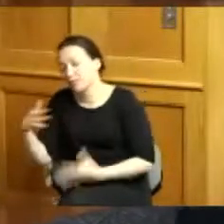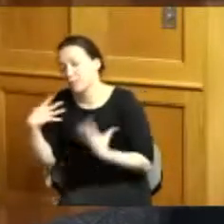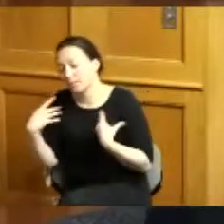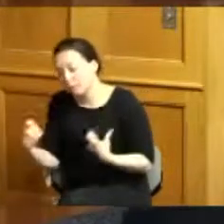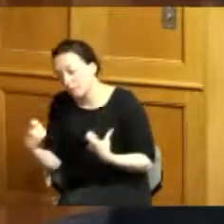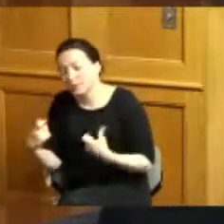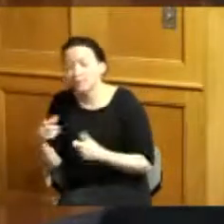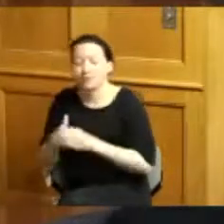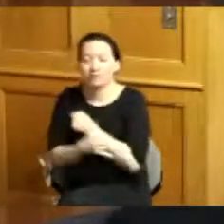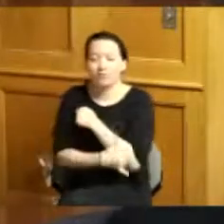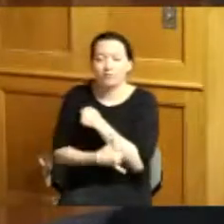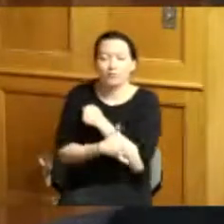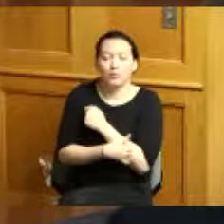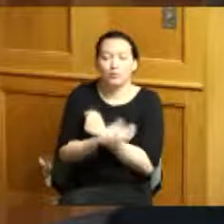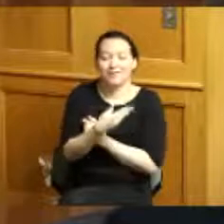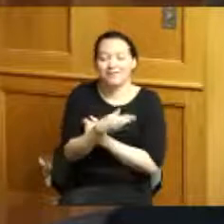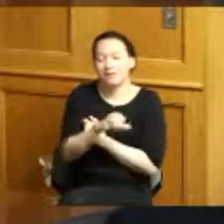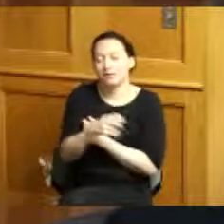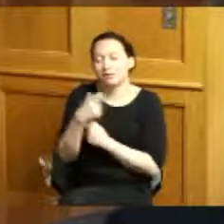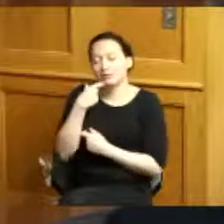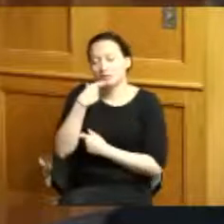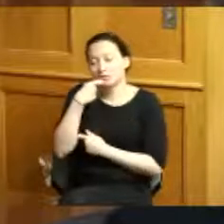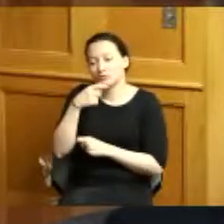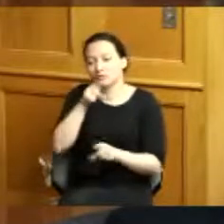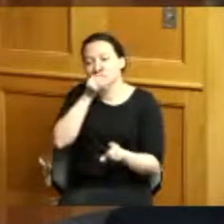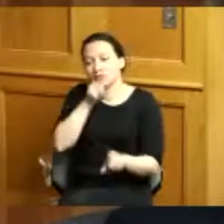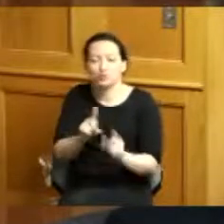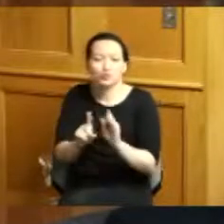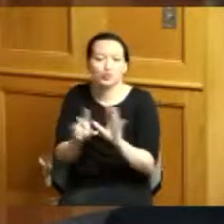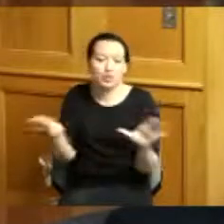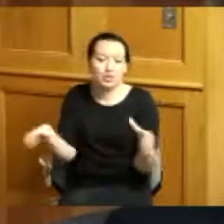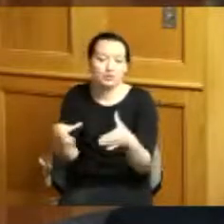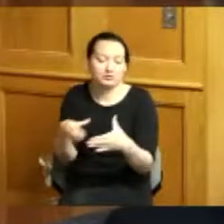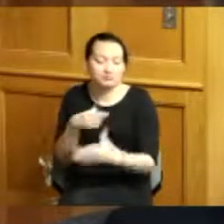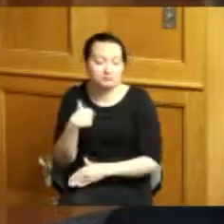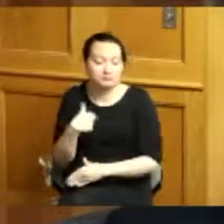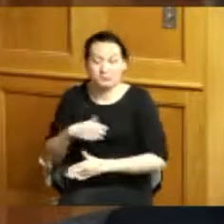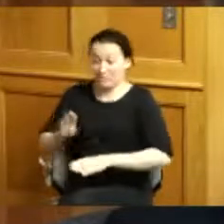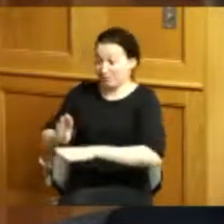through the Hamilton County addiction response Coalition where we have a business committee and